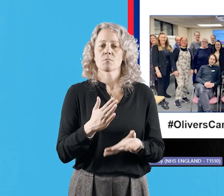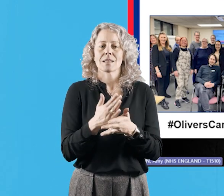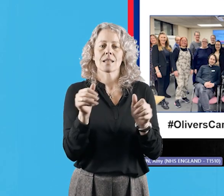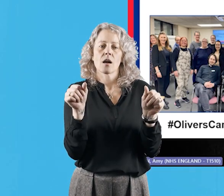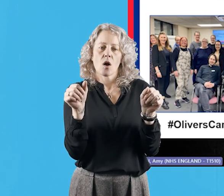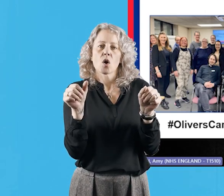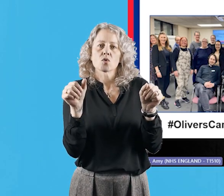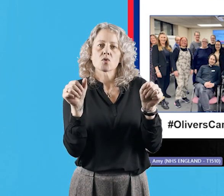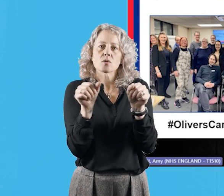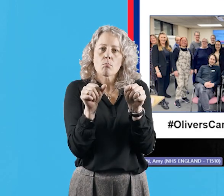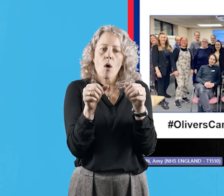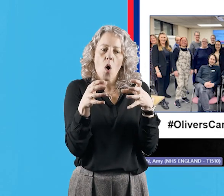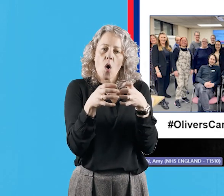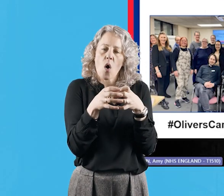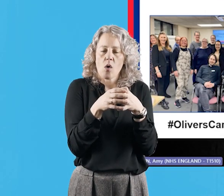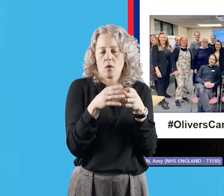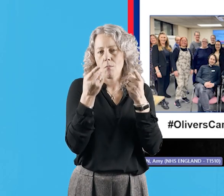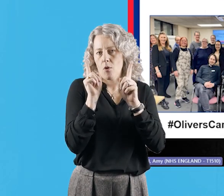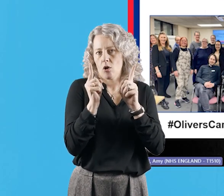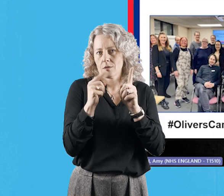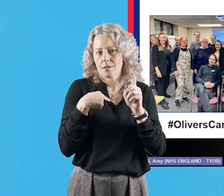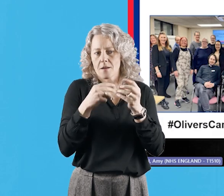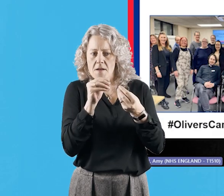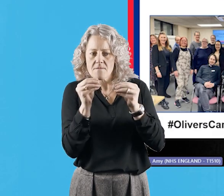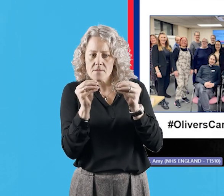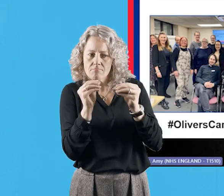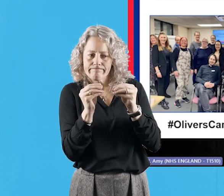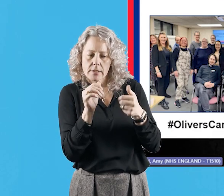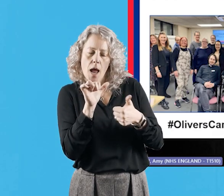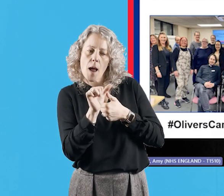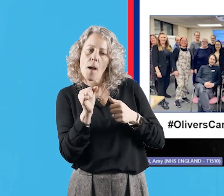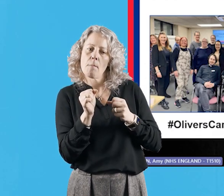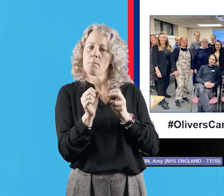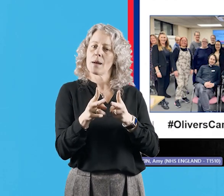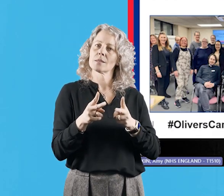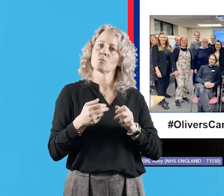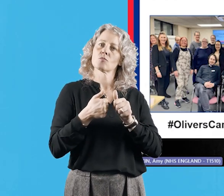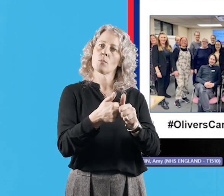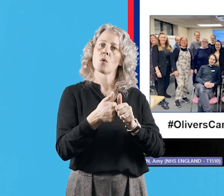smaller employers, and we need to work out the best way to support them in rollout.